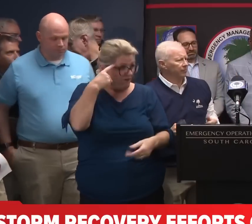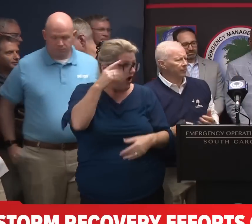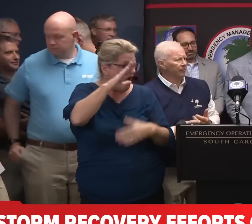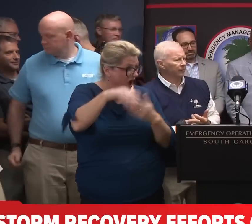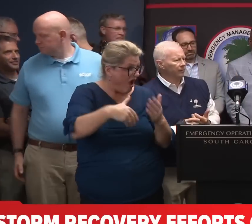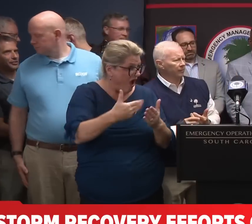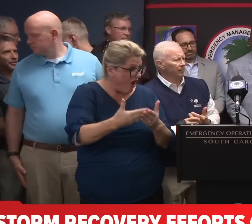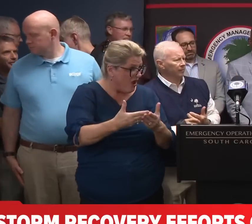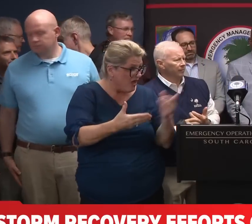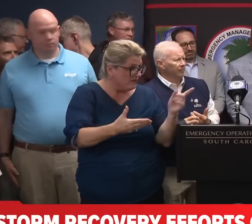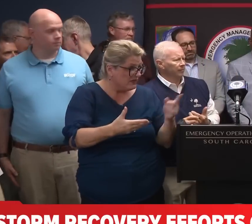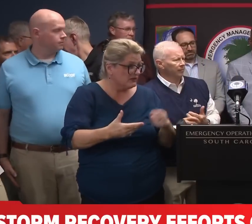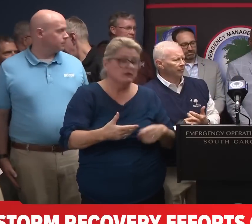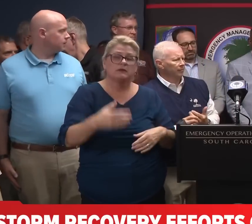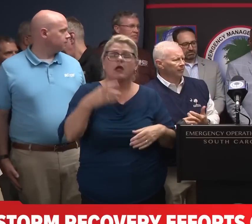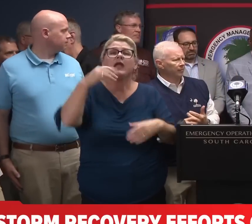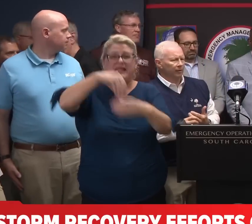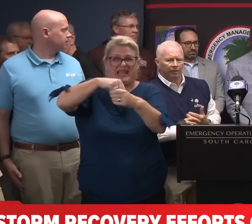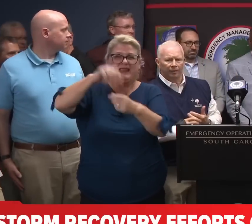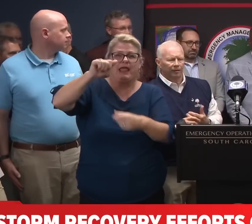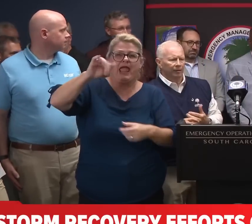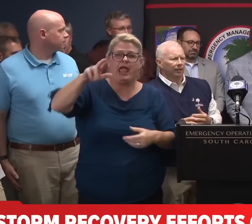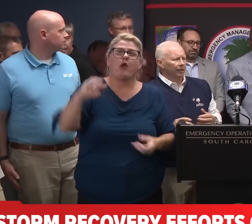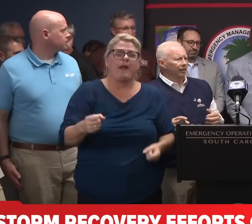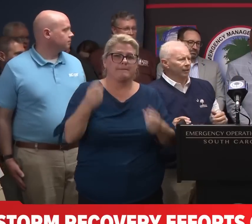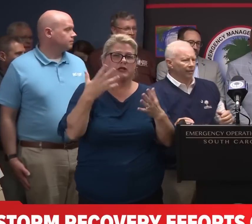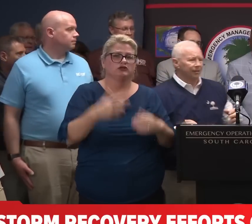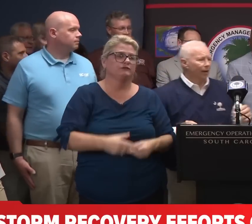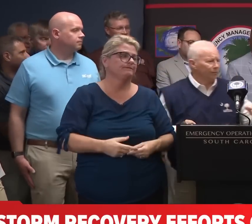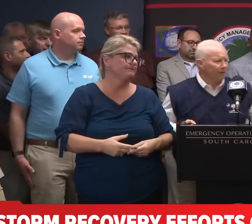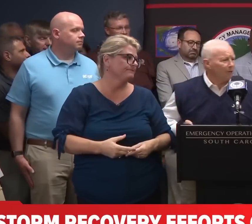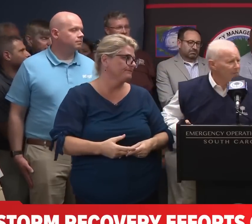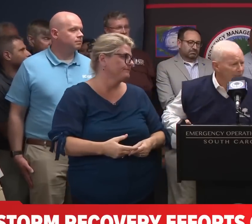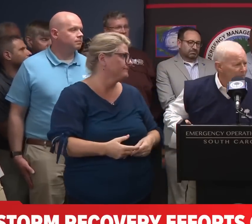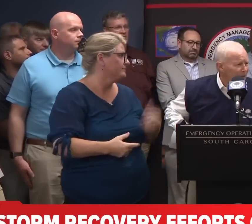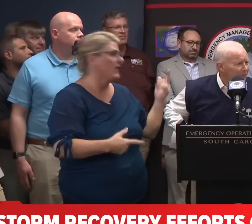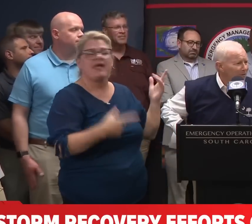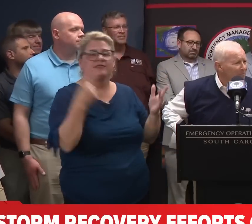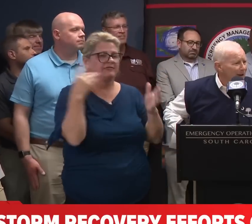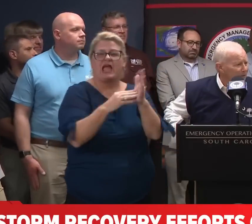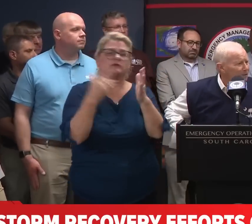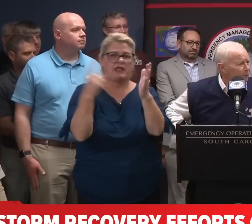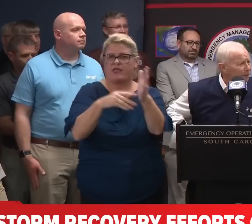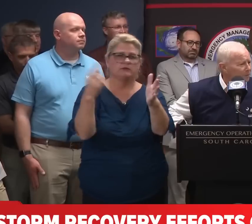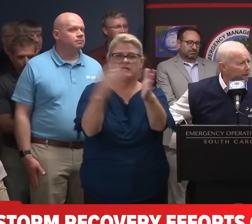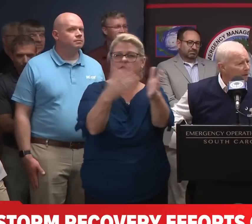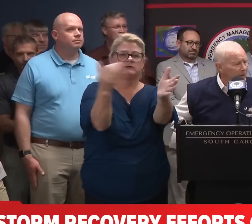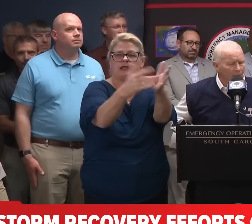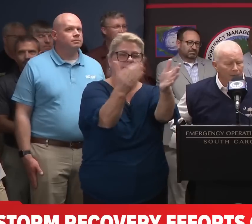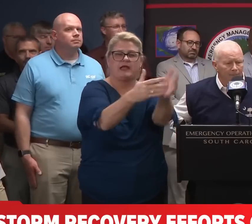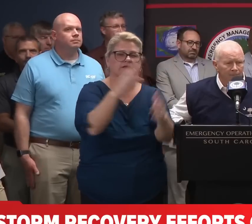how much, how much is above ground that the theory, we need to th thousands of thousands of miles as you would expect. Um